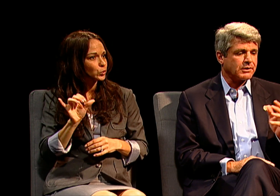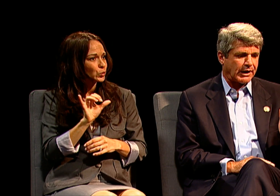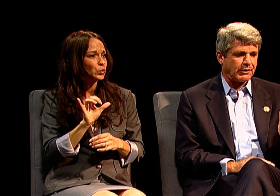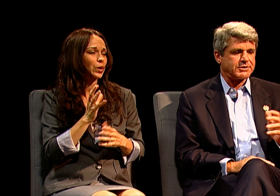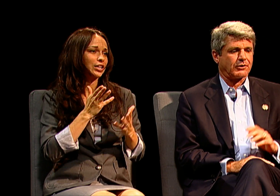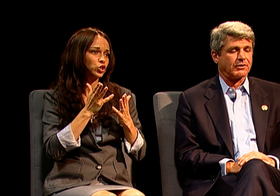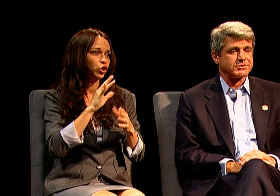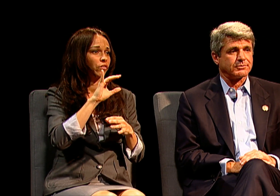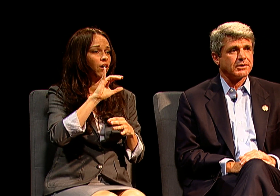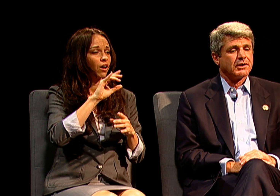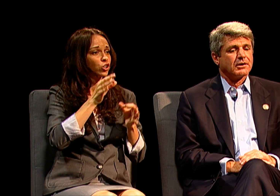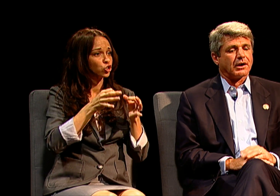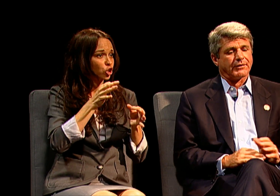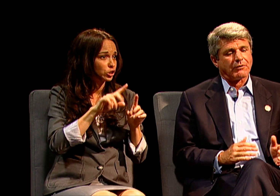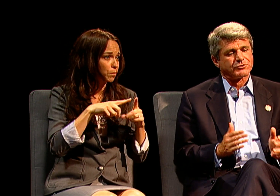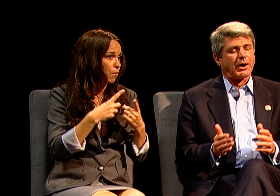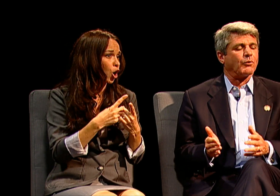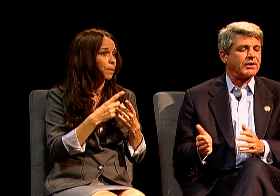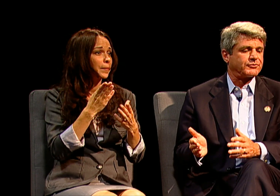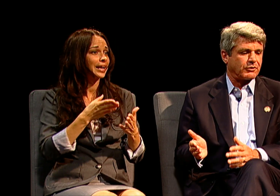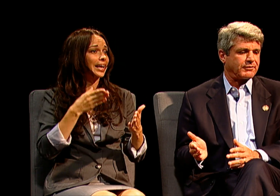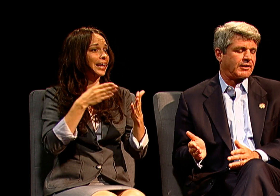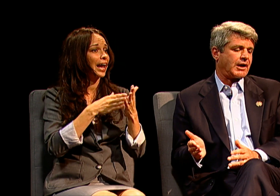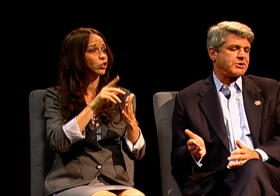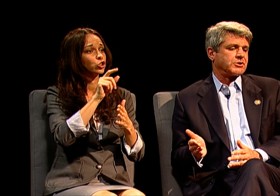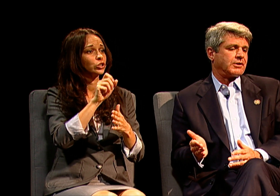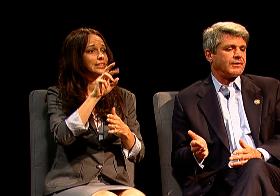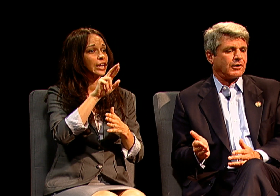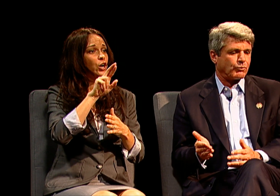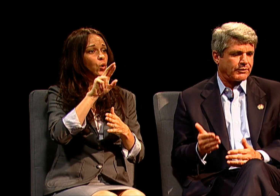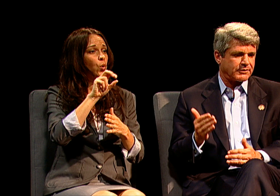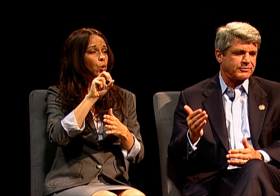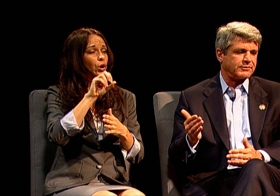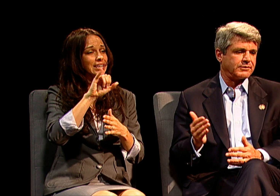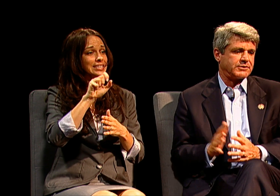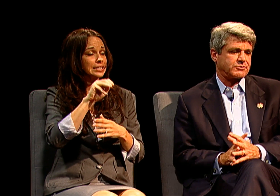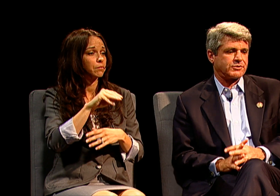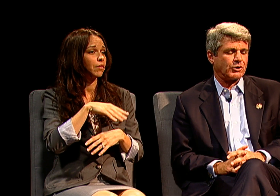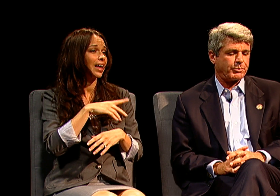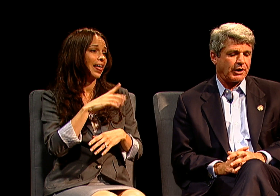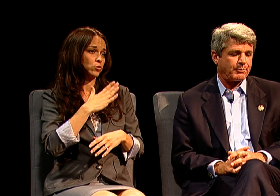COUNTER TERRORISM. THAT WAS MY WAY OF SERVING THE NATION, AND THEN WHEN THIS DISTRICT OPENED UP,